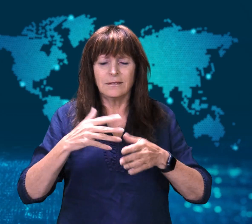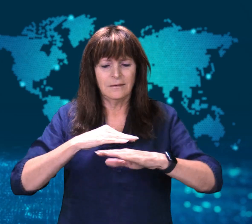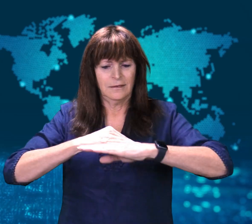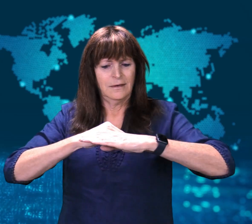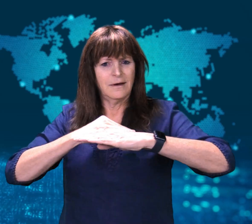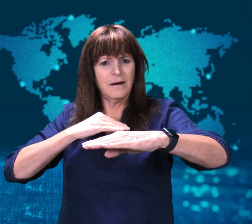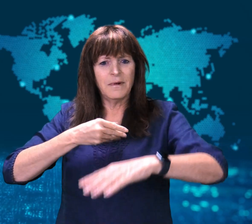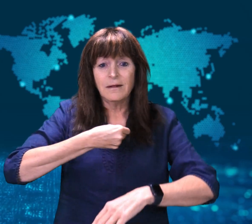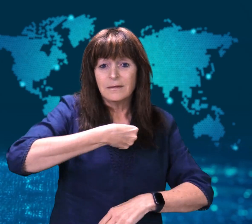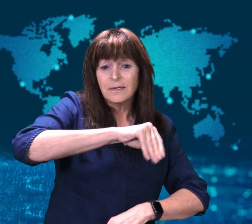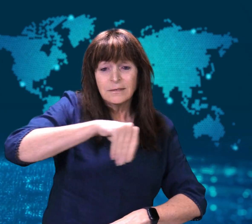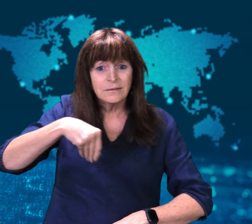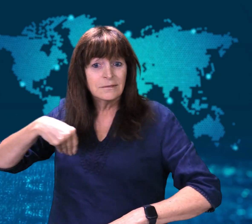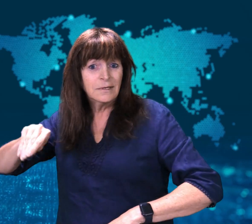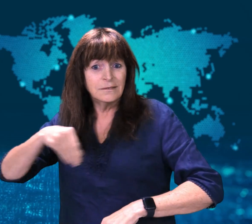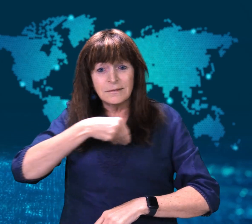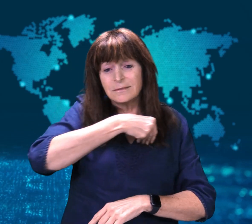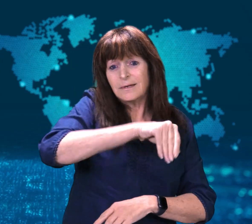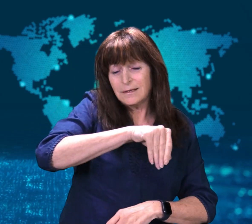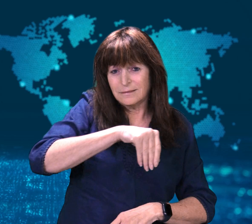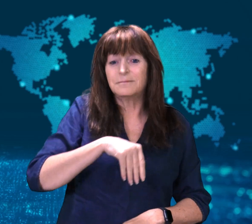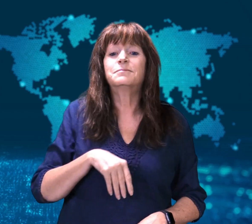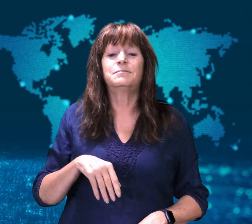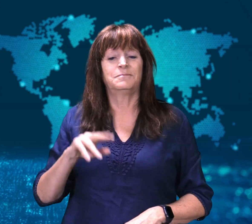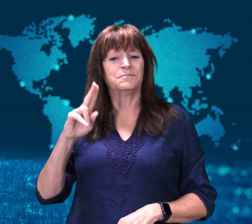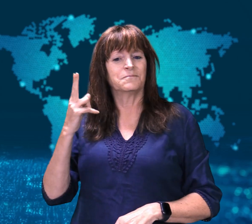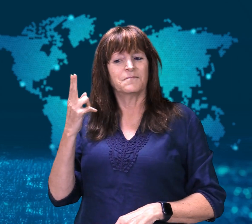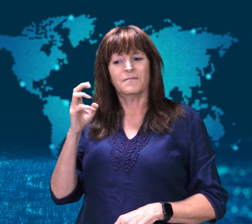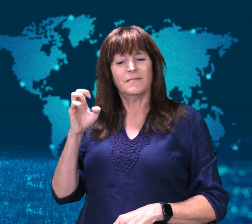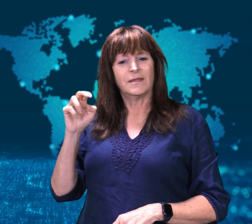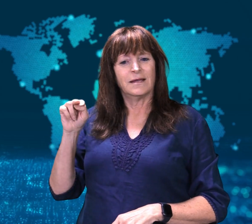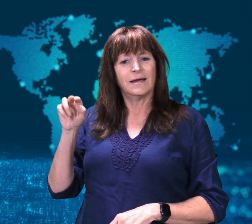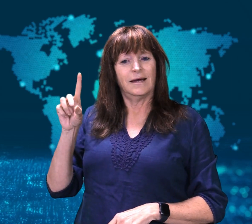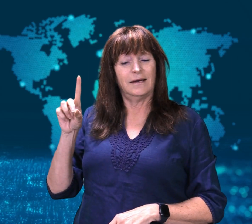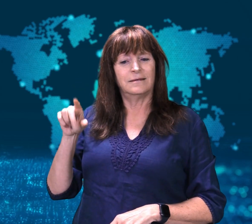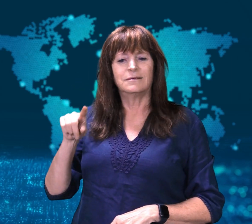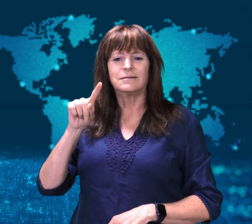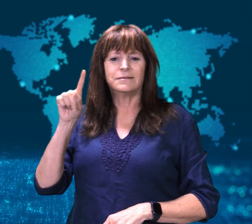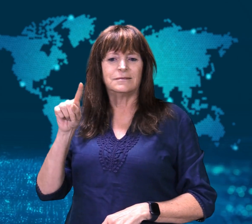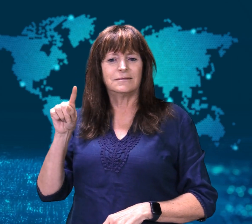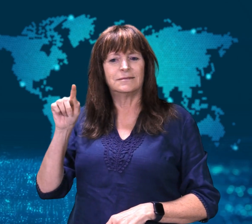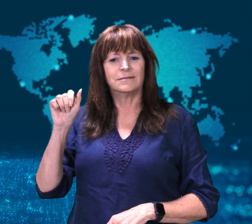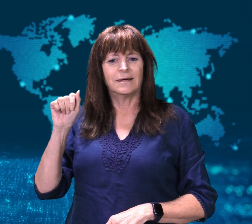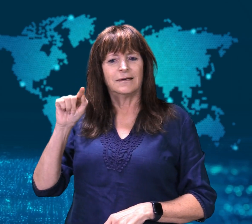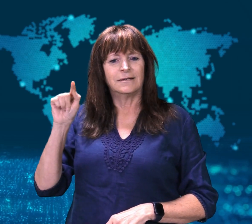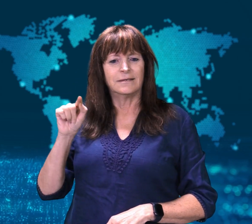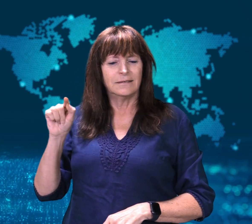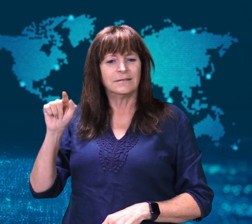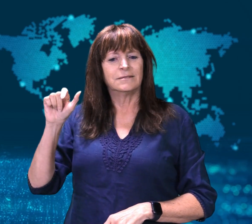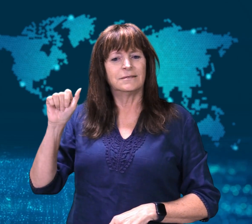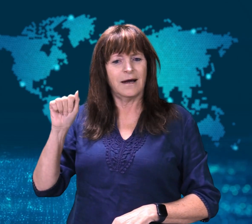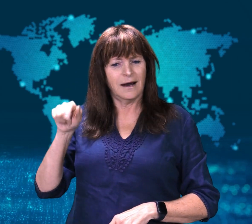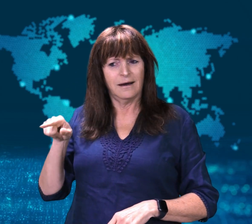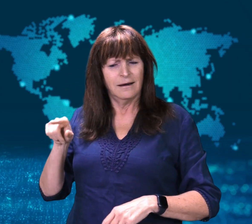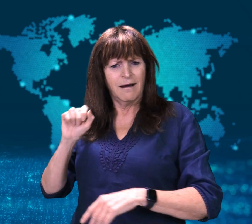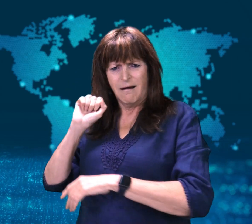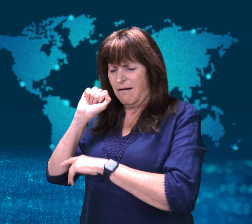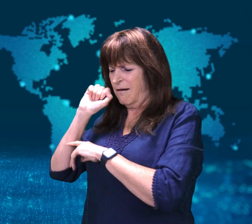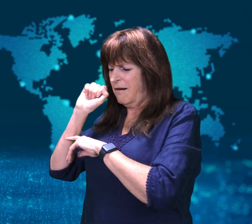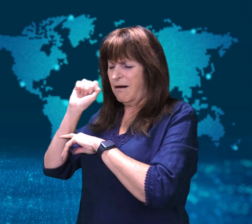12-year-old Syrian table tennis star, Hend Zaza,